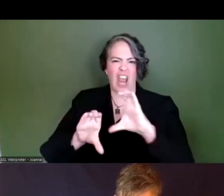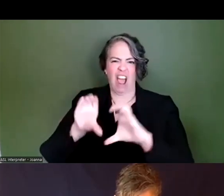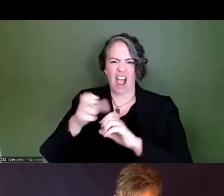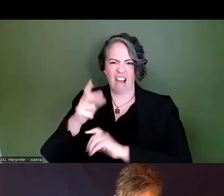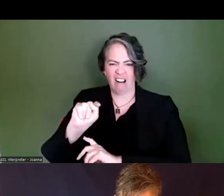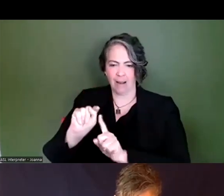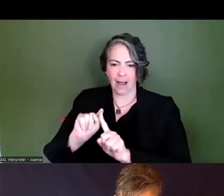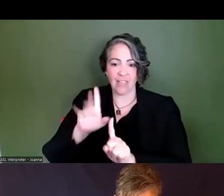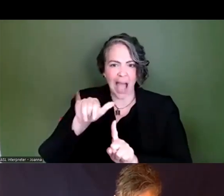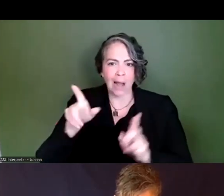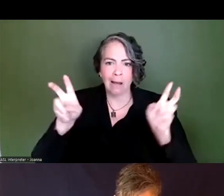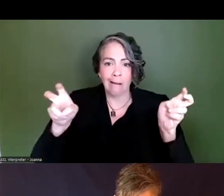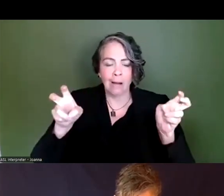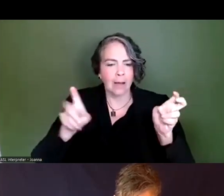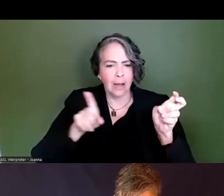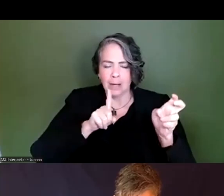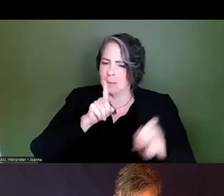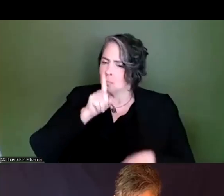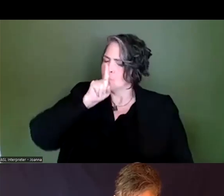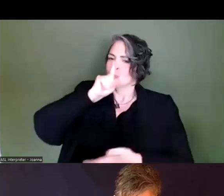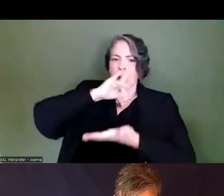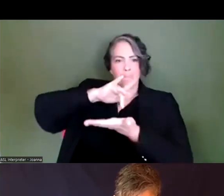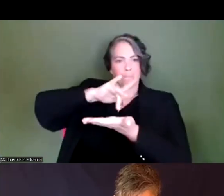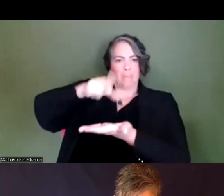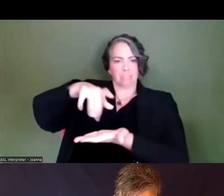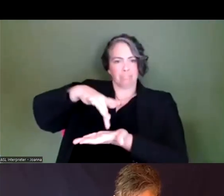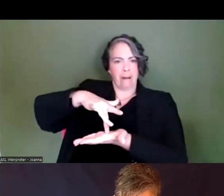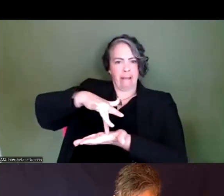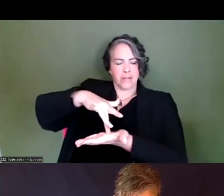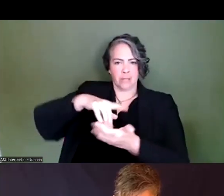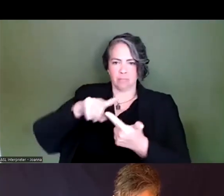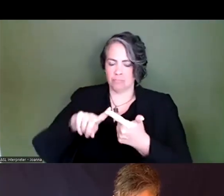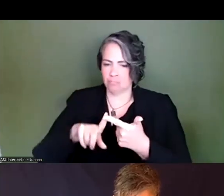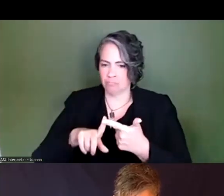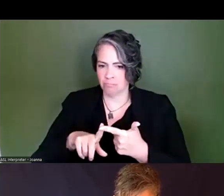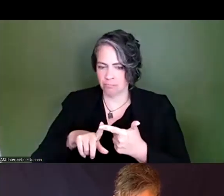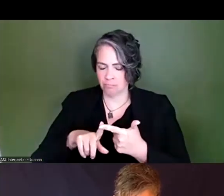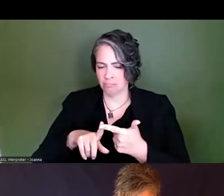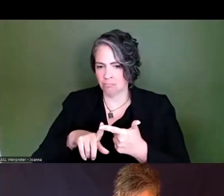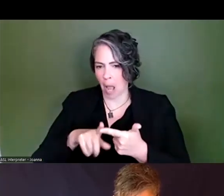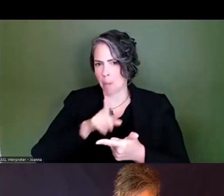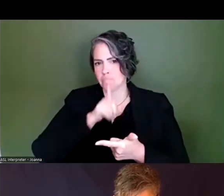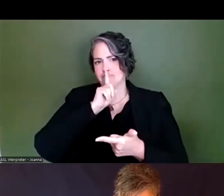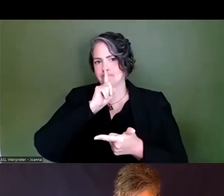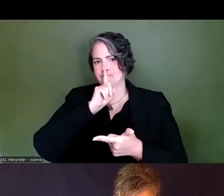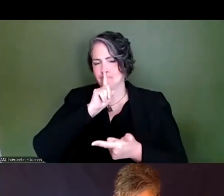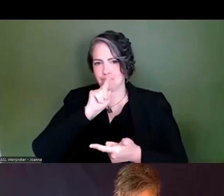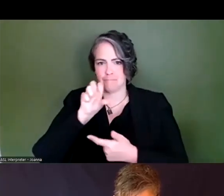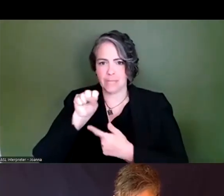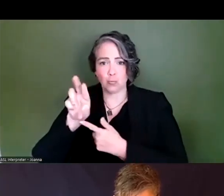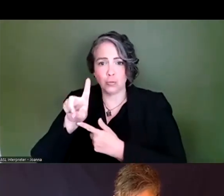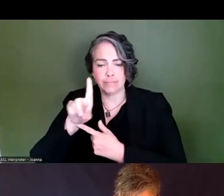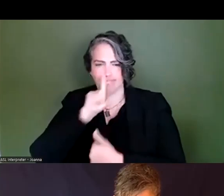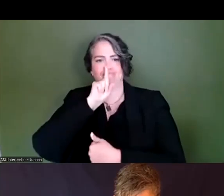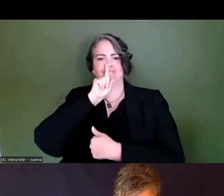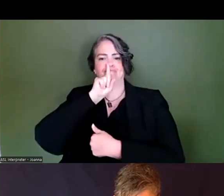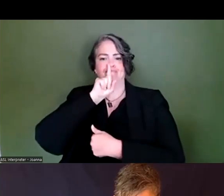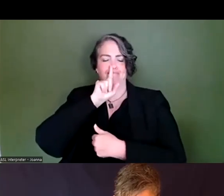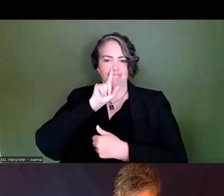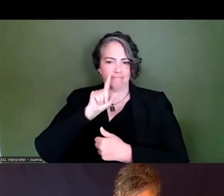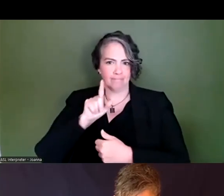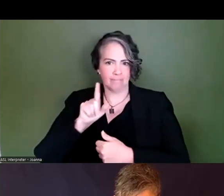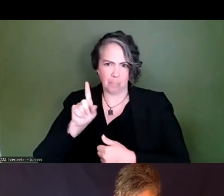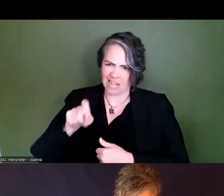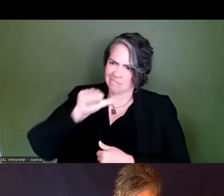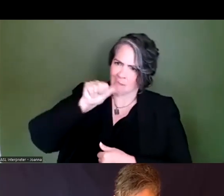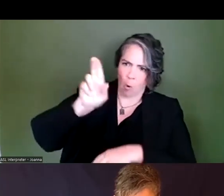about medication. It doesn't say anything about substance use. You know, it's all about a process